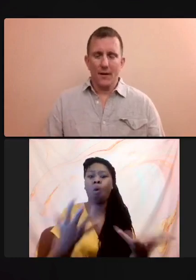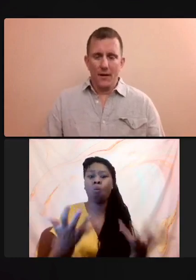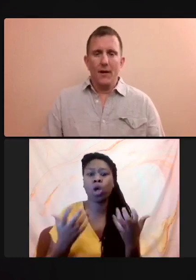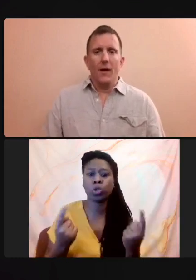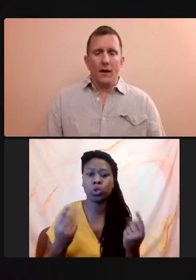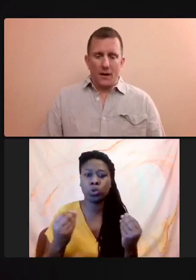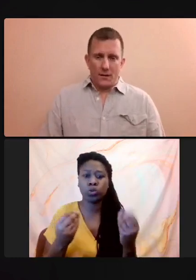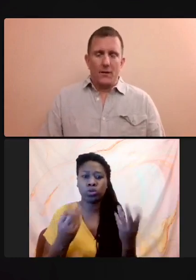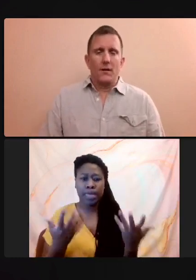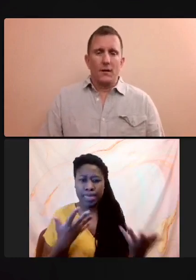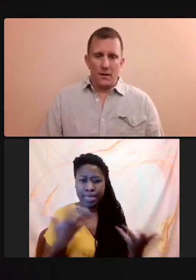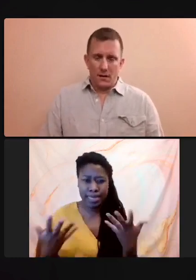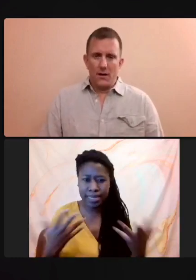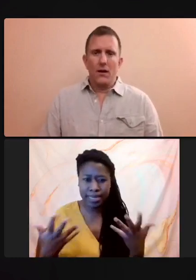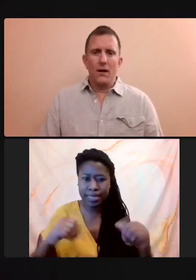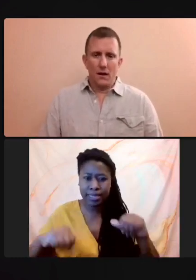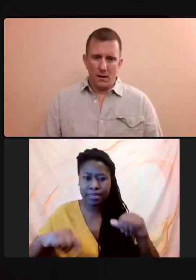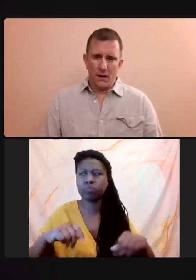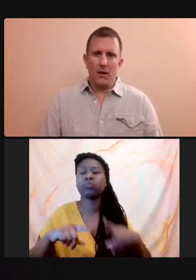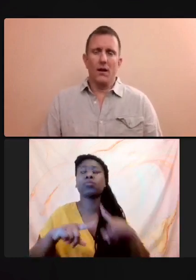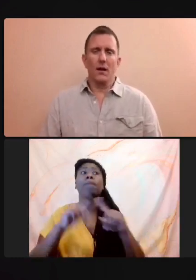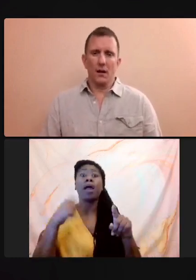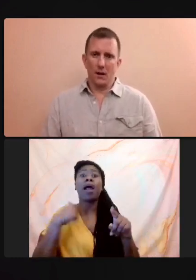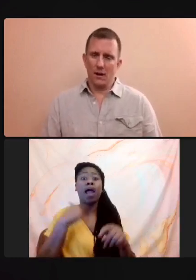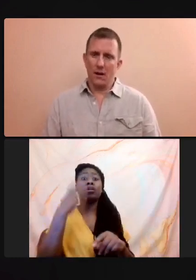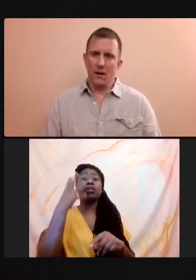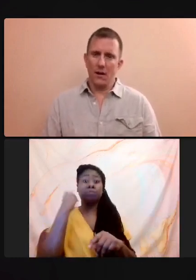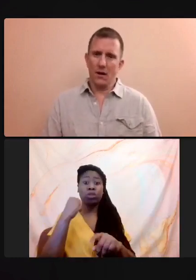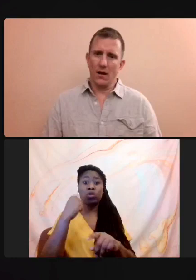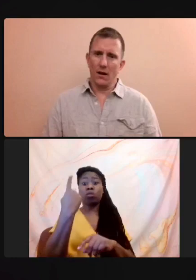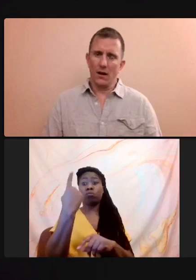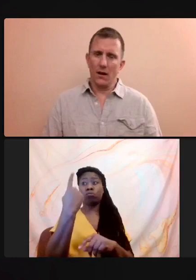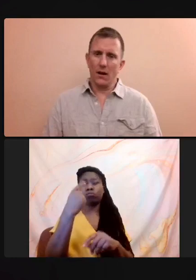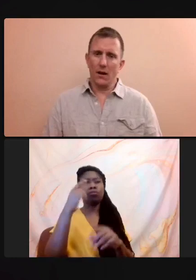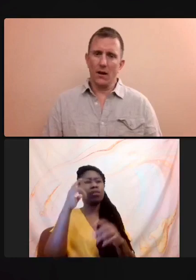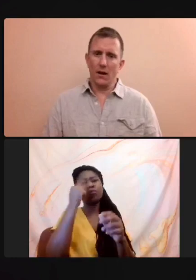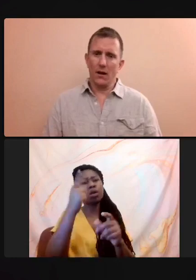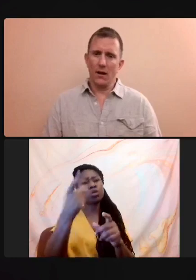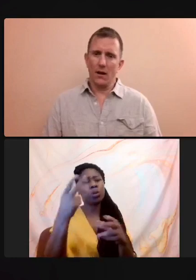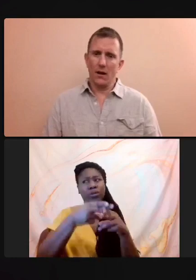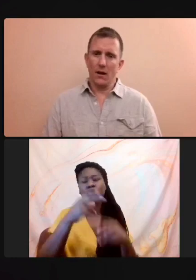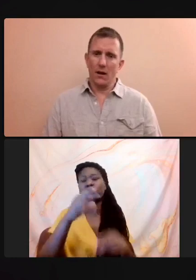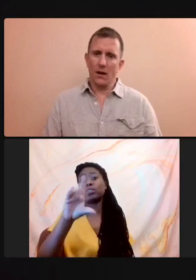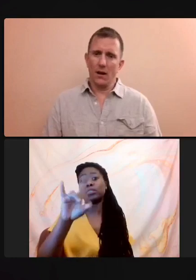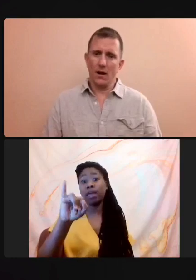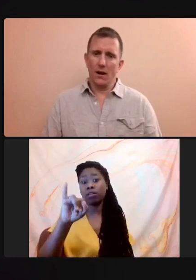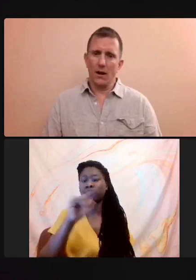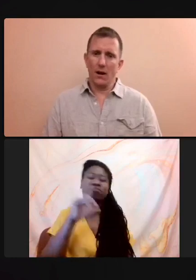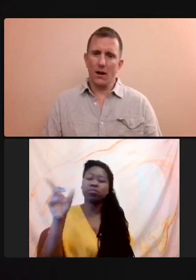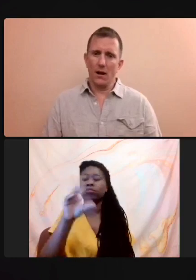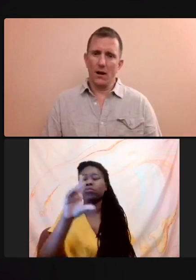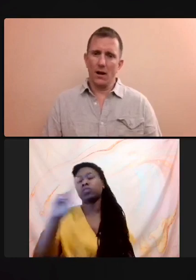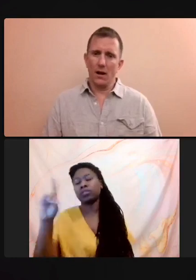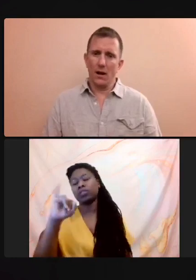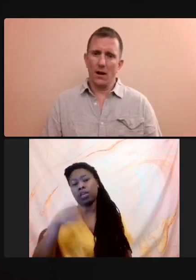And so therefore I couldn't really have that flexibility. But one of the things that I was thinking in